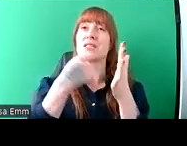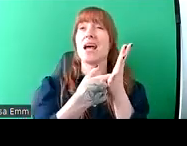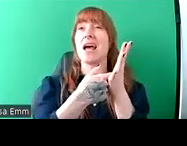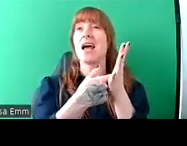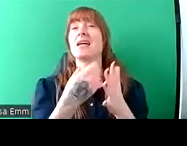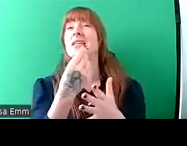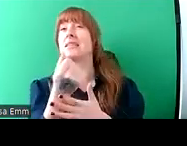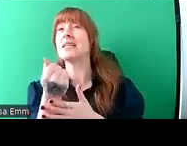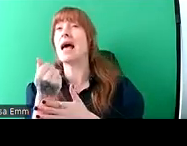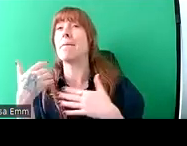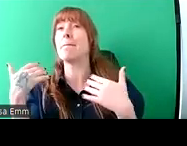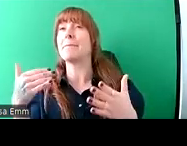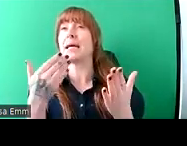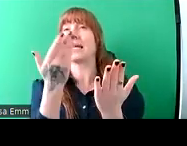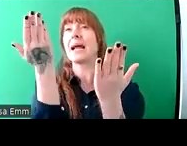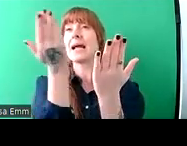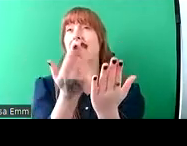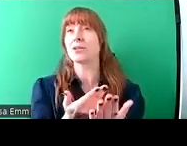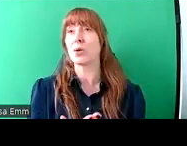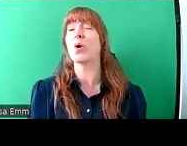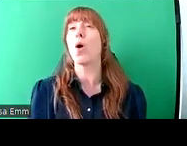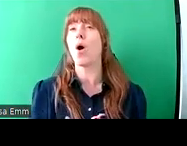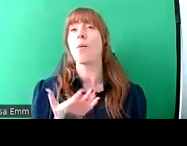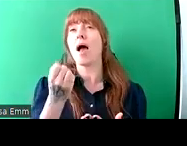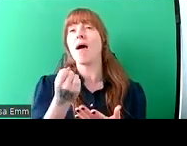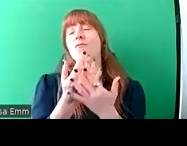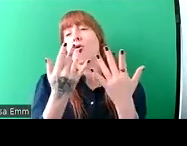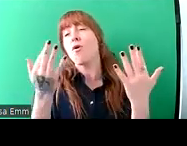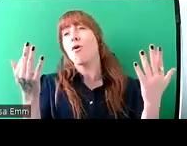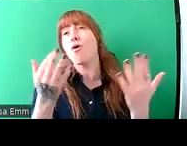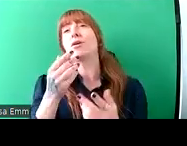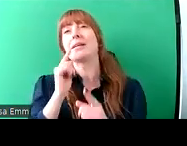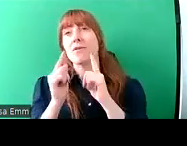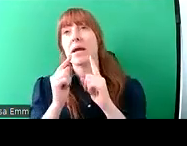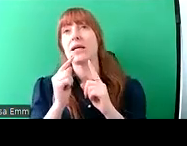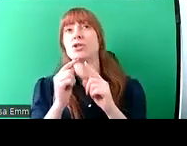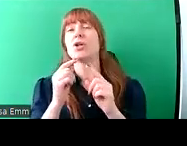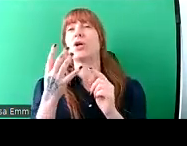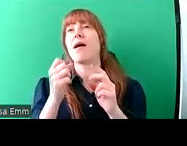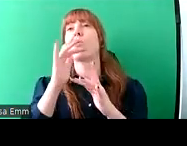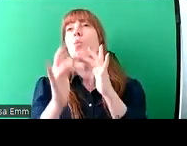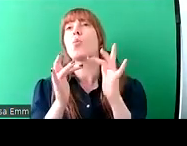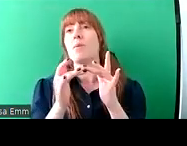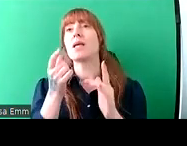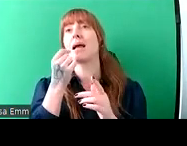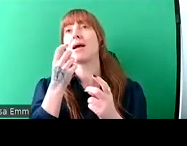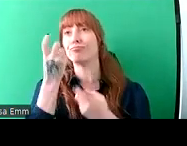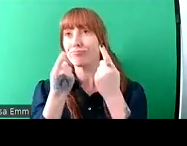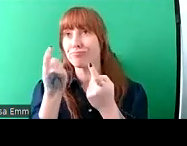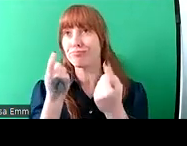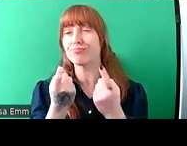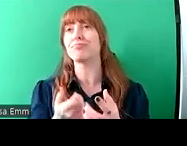is still to be done, but there is a wealth of information on the website to explore.